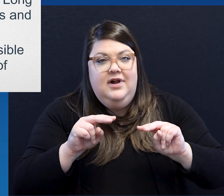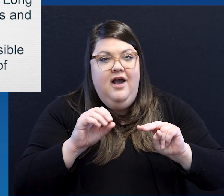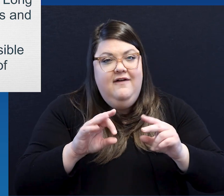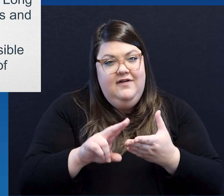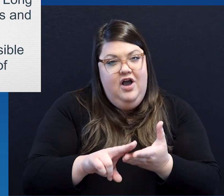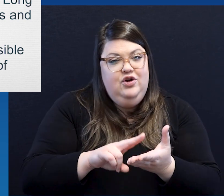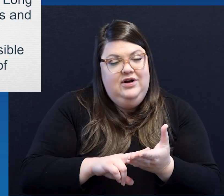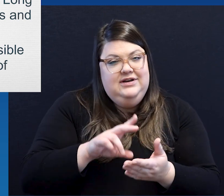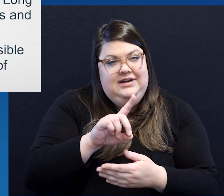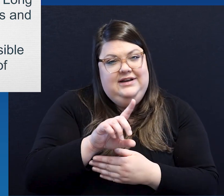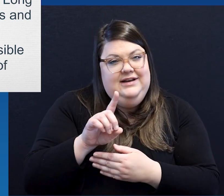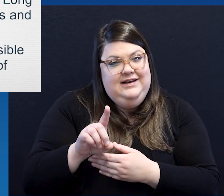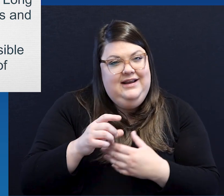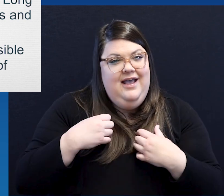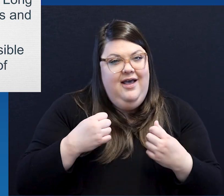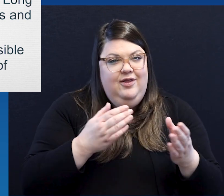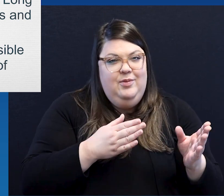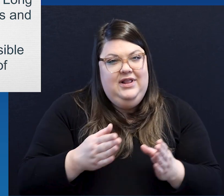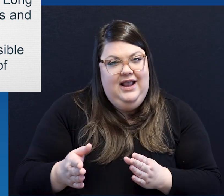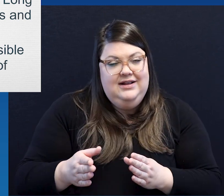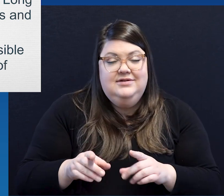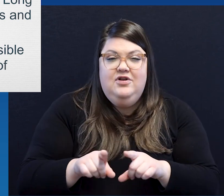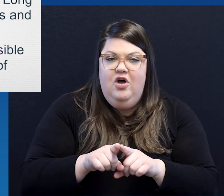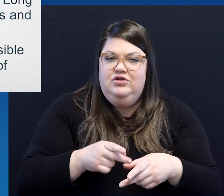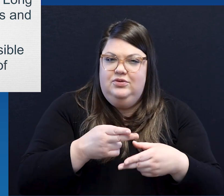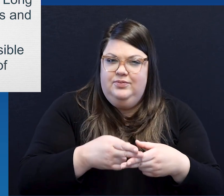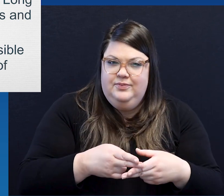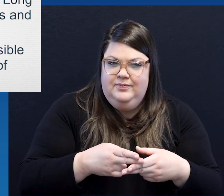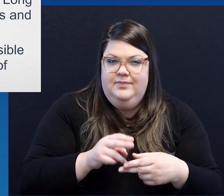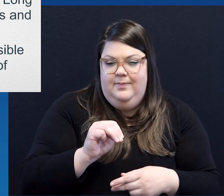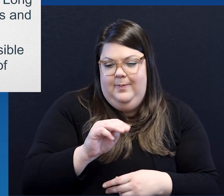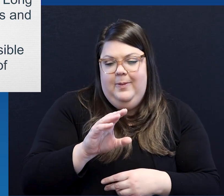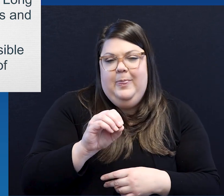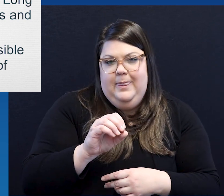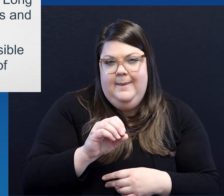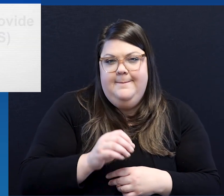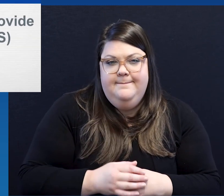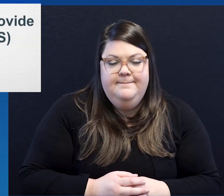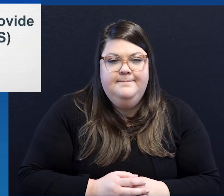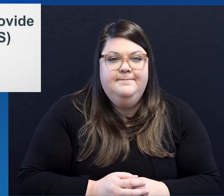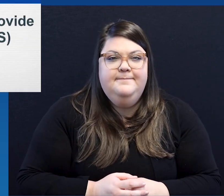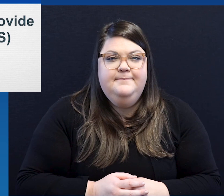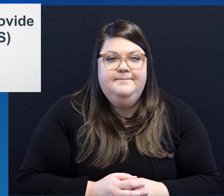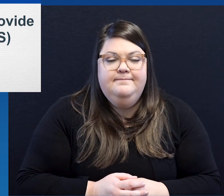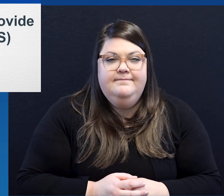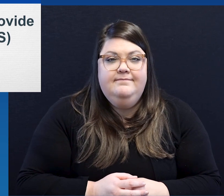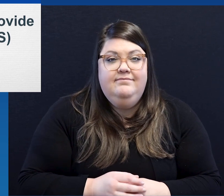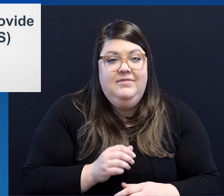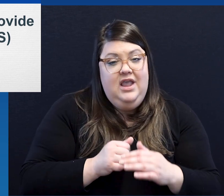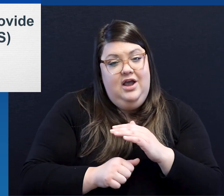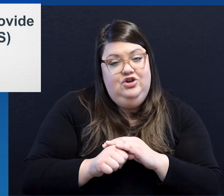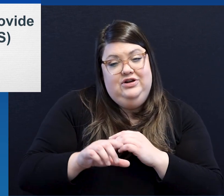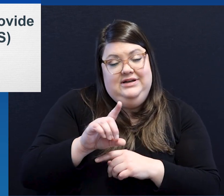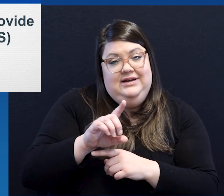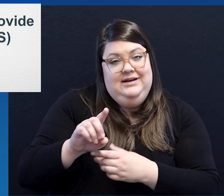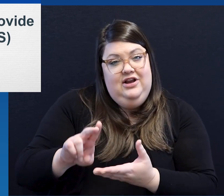as a managed care organization, a direct provider of LTSS, and as a regulator responsible for the monitoring